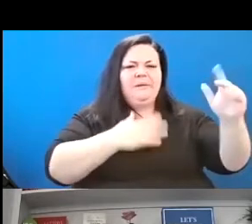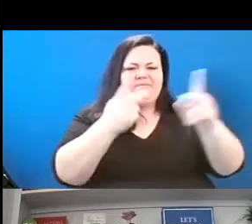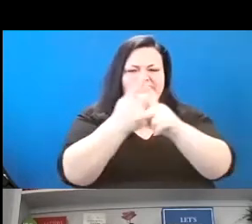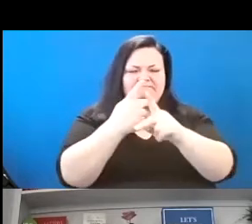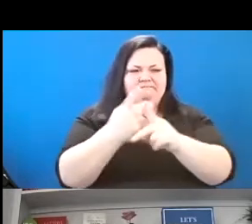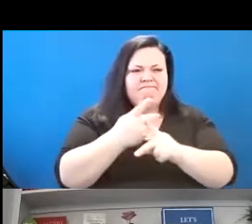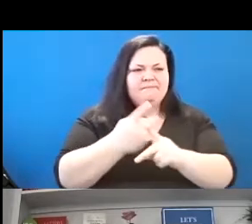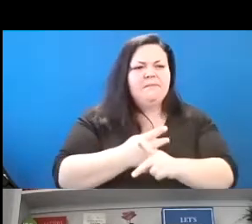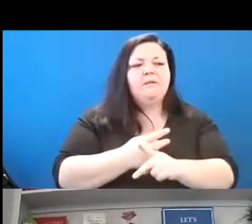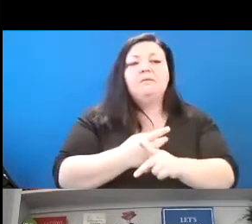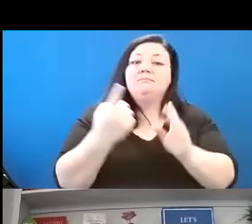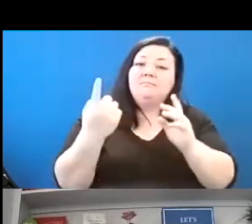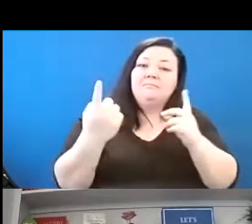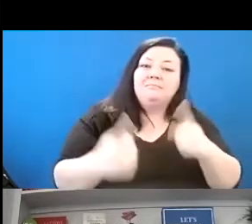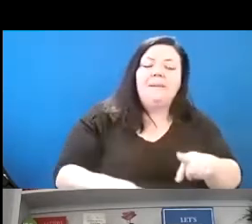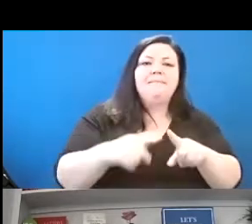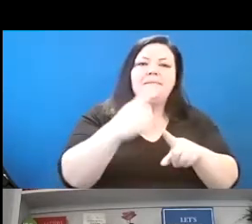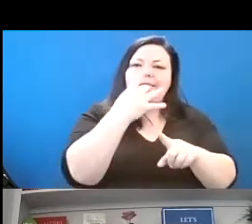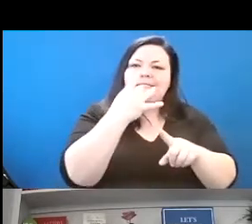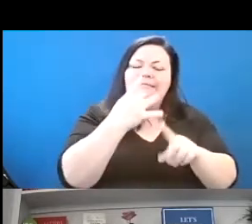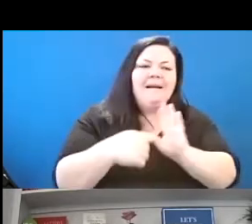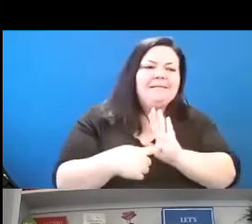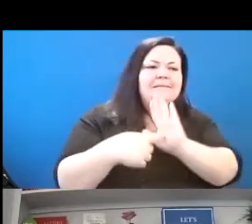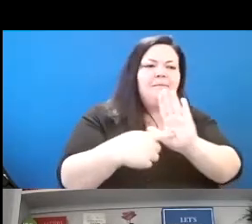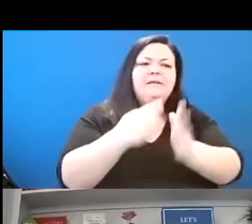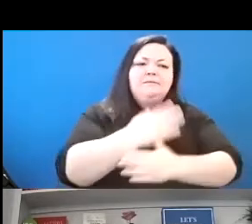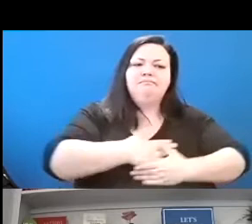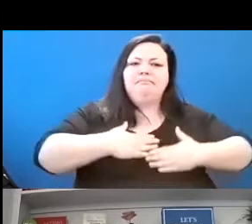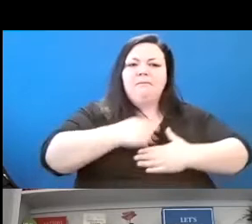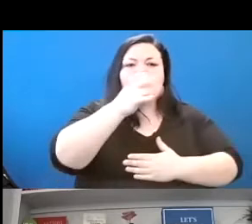For once, light symbolizes the pleasure of a woman tying pearls